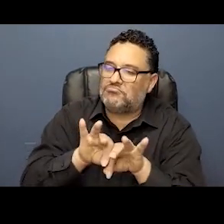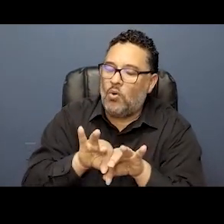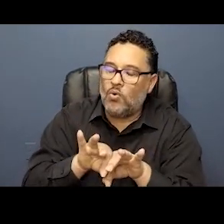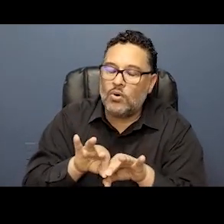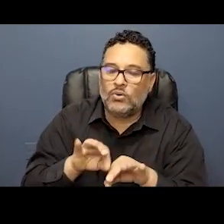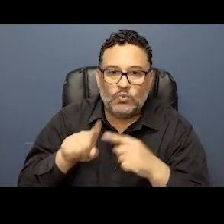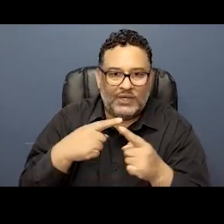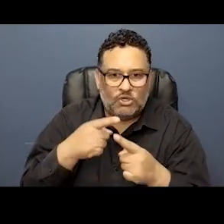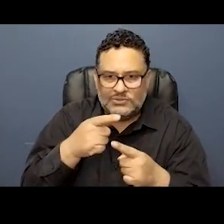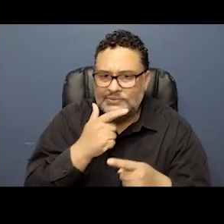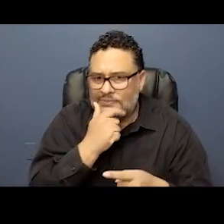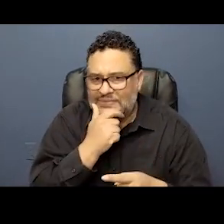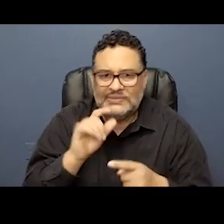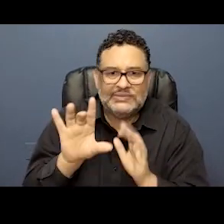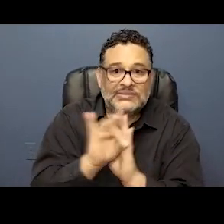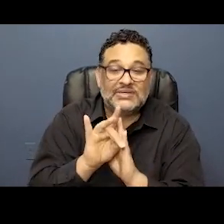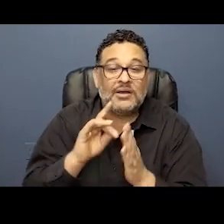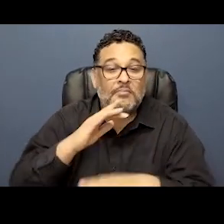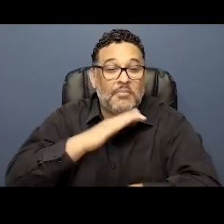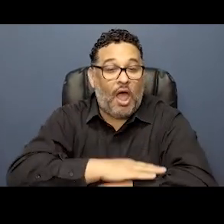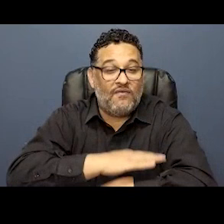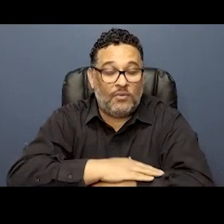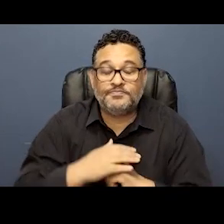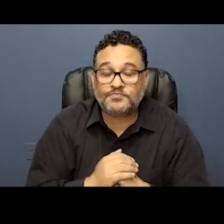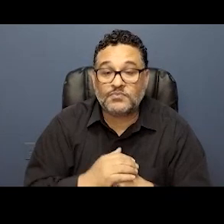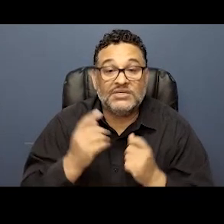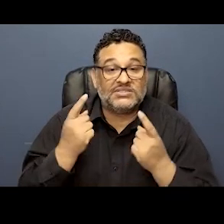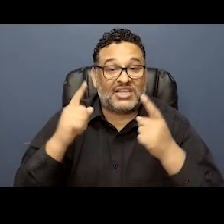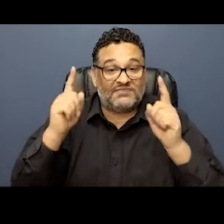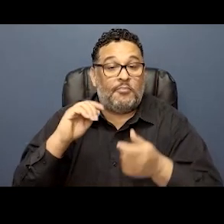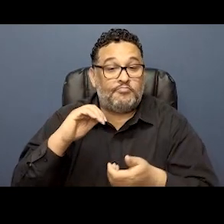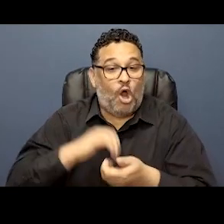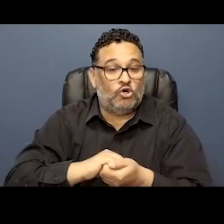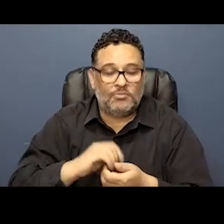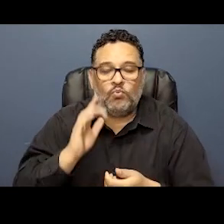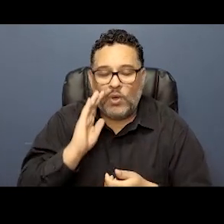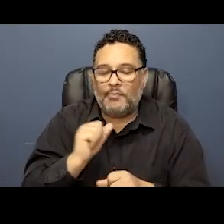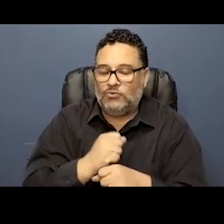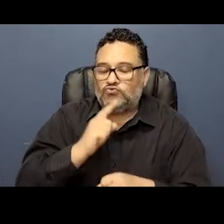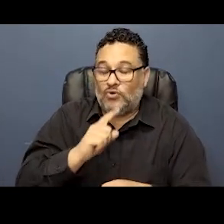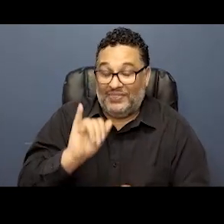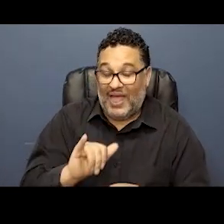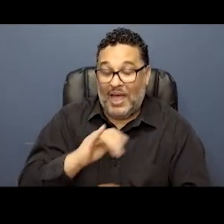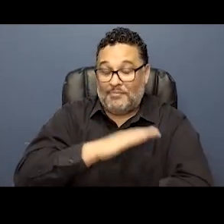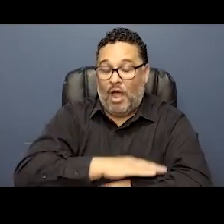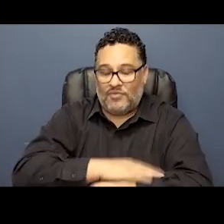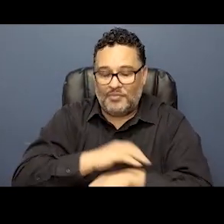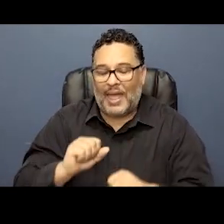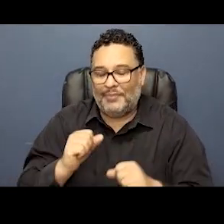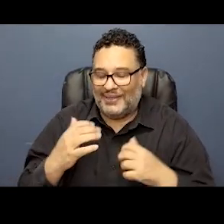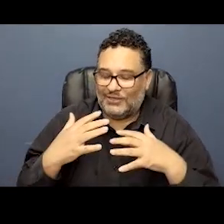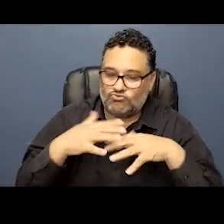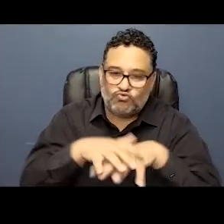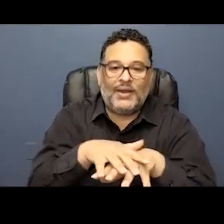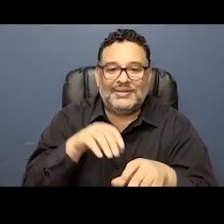platform. Successful partnership will ensure the platform can be integrated into existing systems,